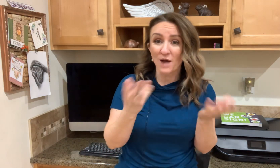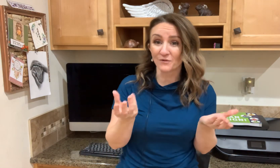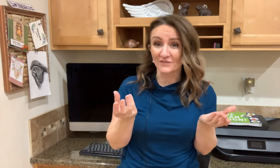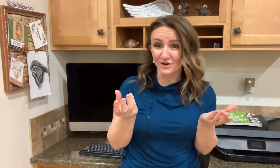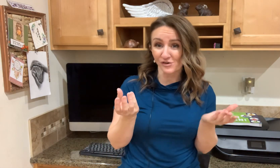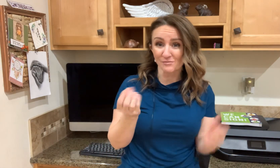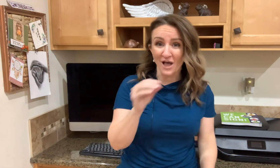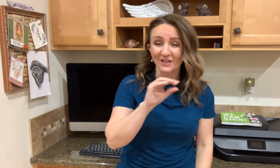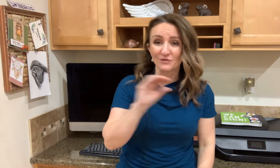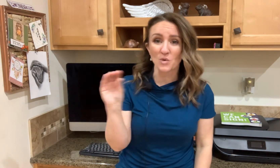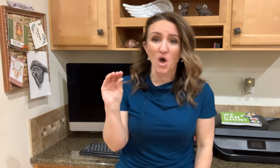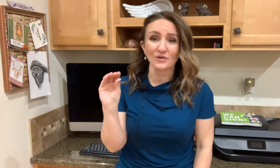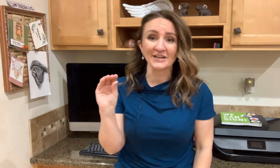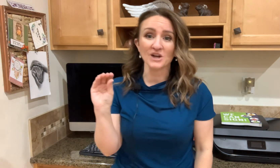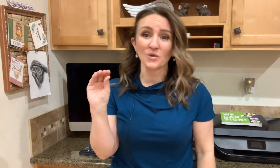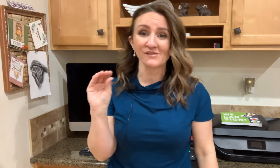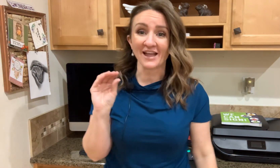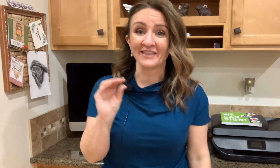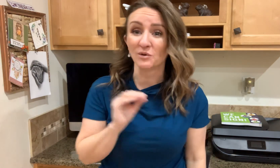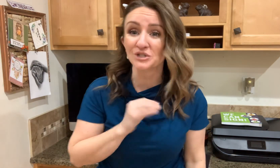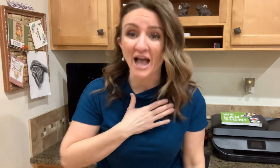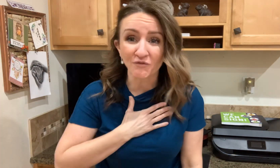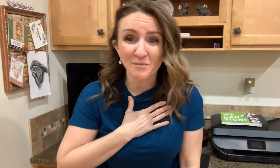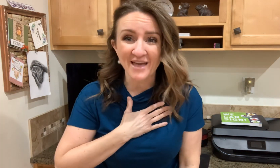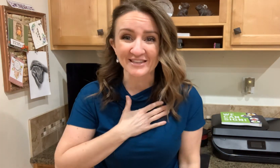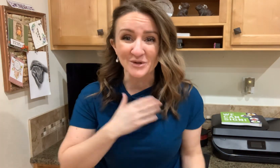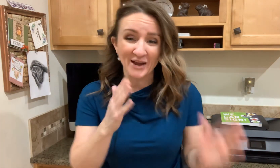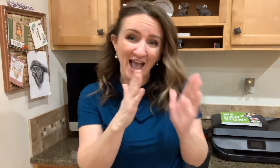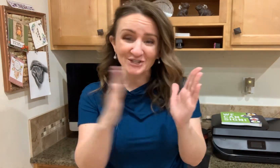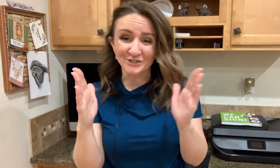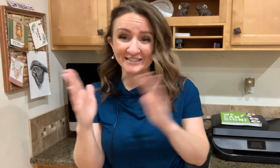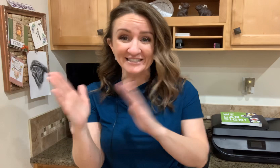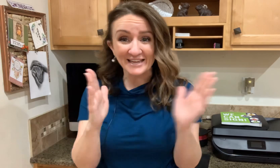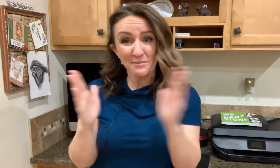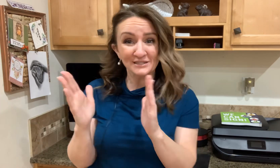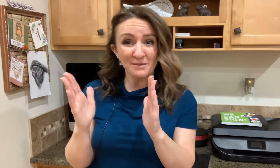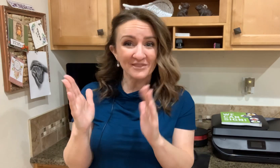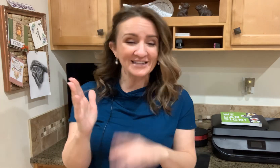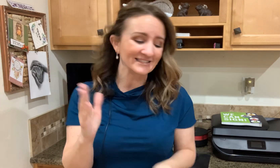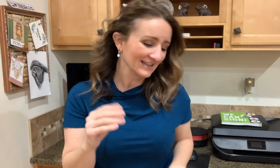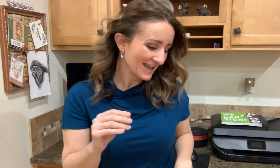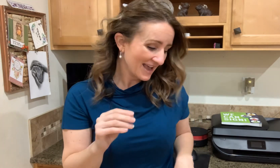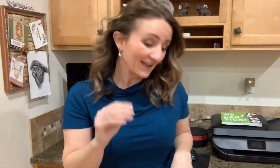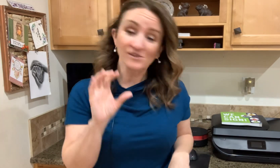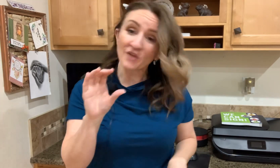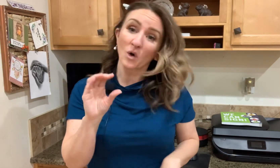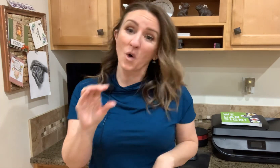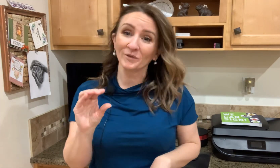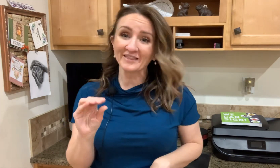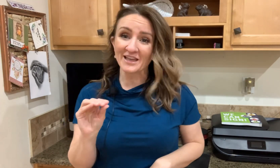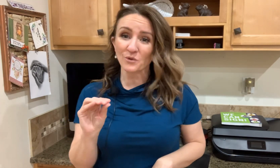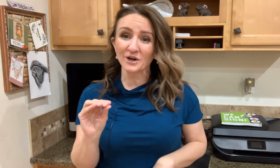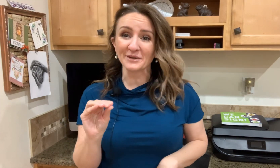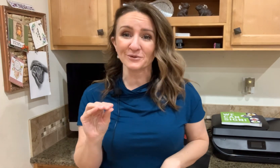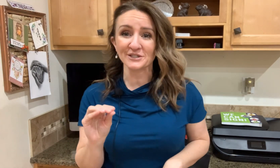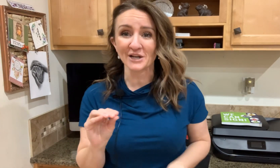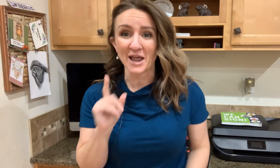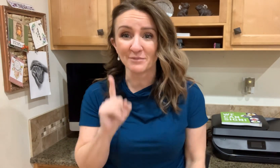fingerspell, if you already know the sign language alphabet, you can actually skip some of this. It's not the only thing we're gonna be doing today, but